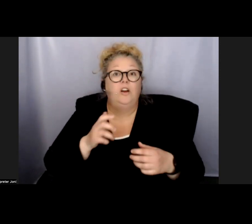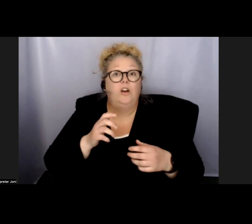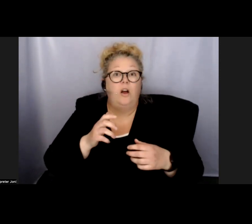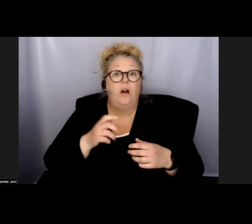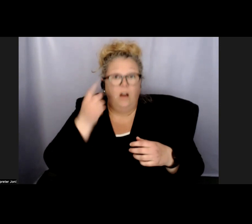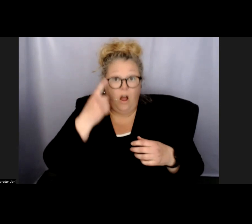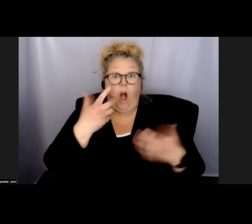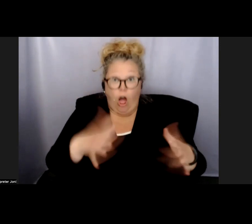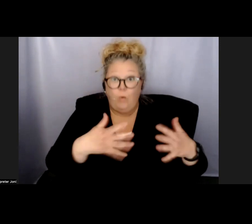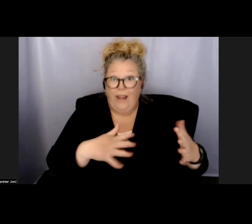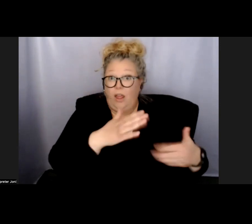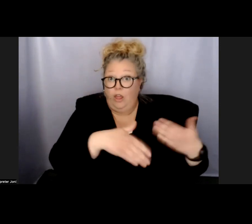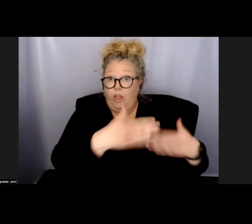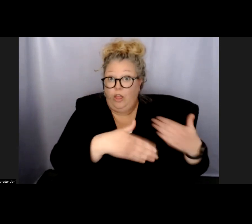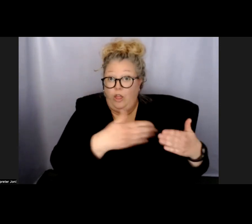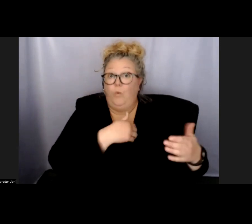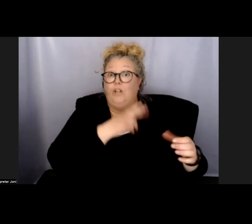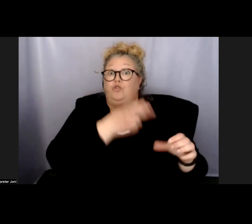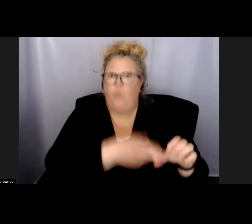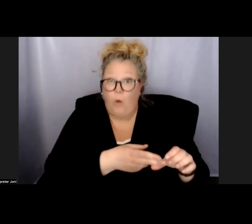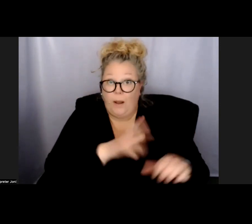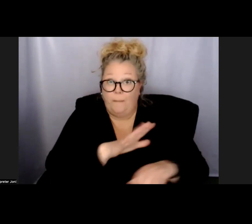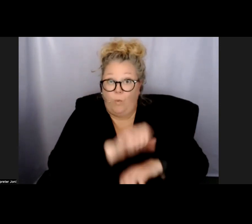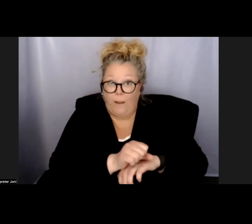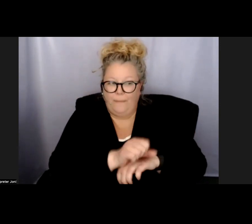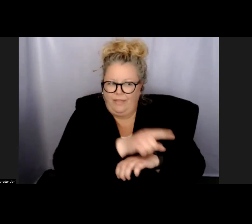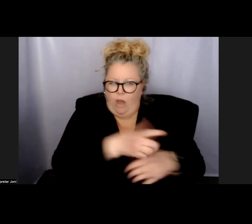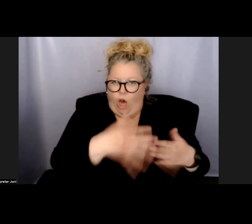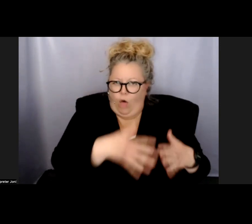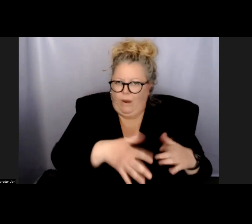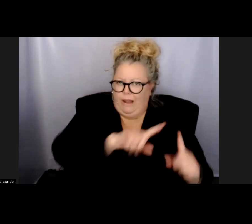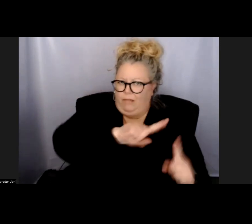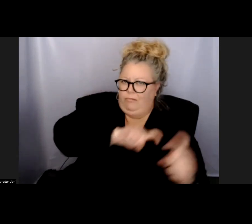already started and the questions have already started to be asked from the provider to the